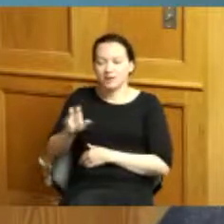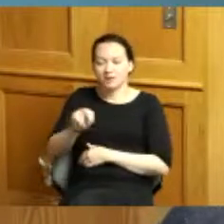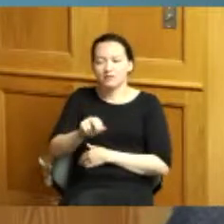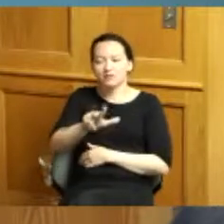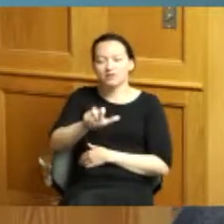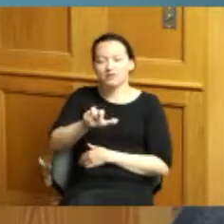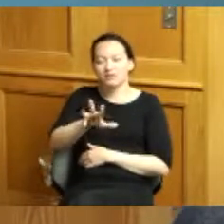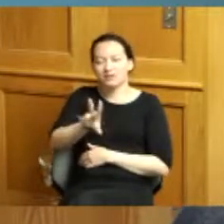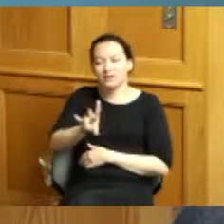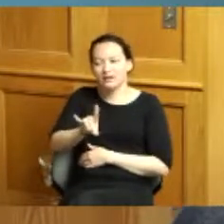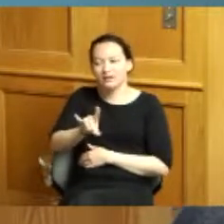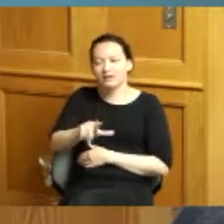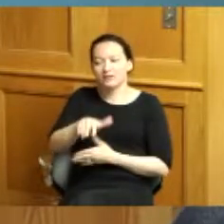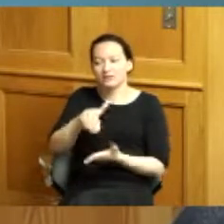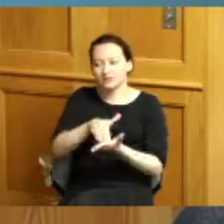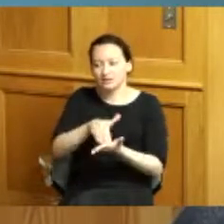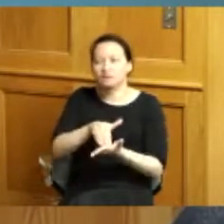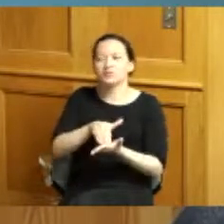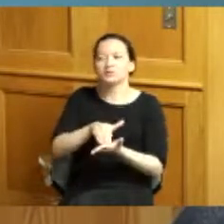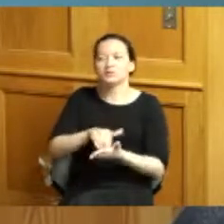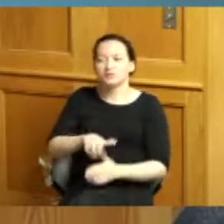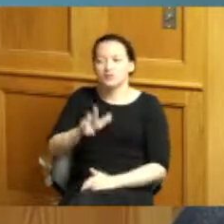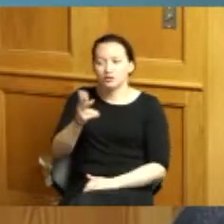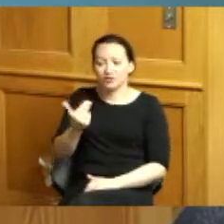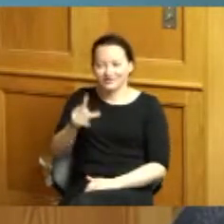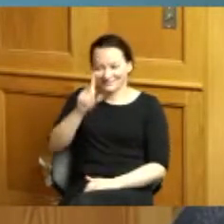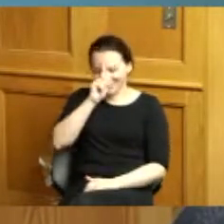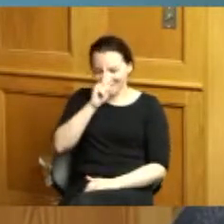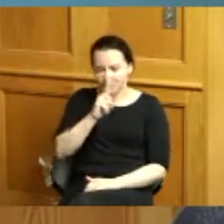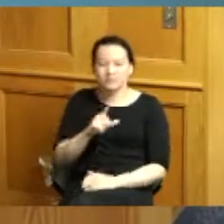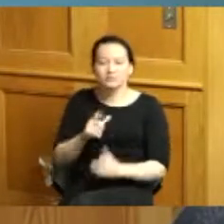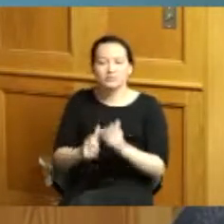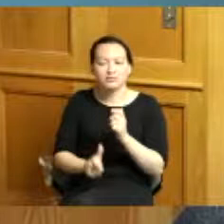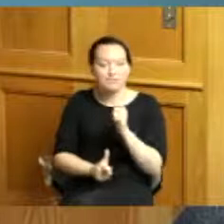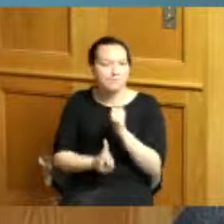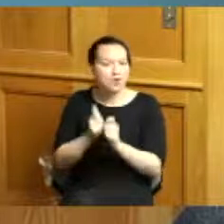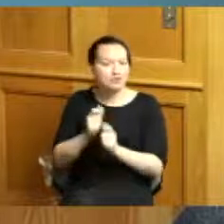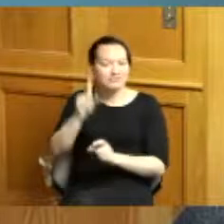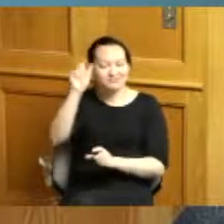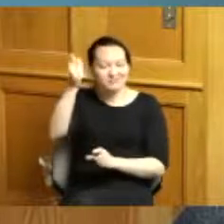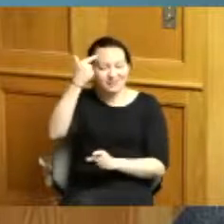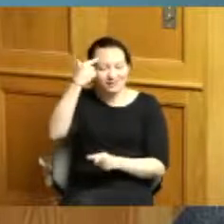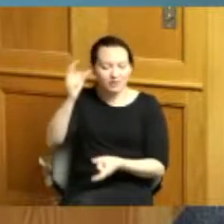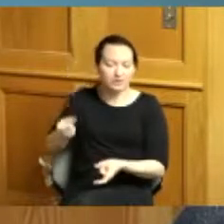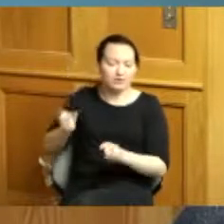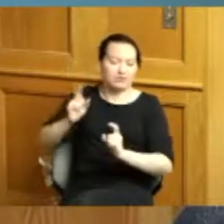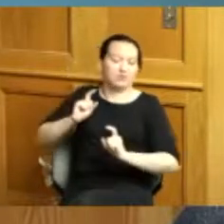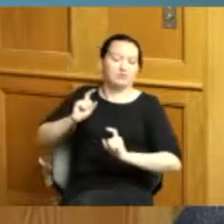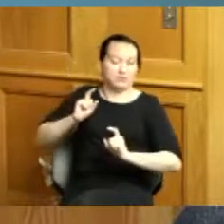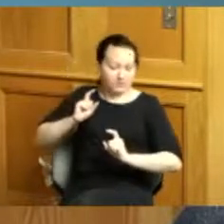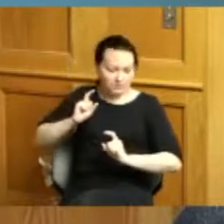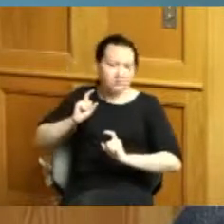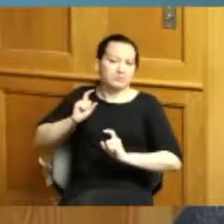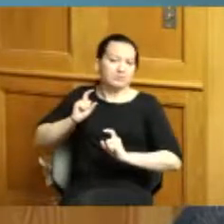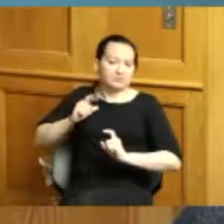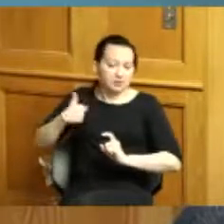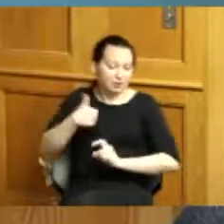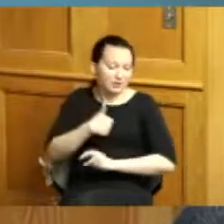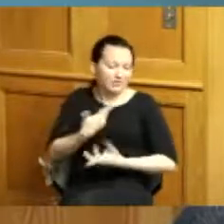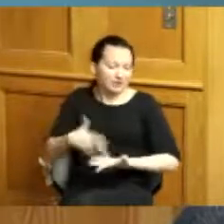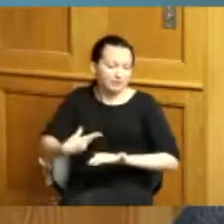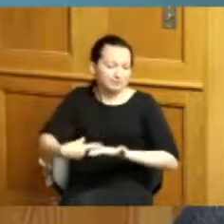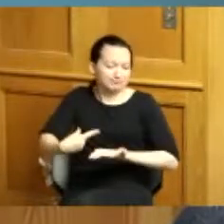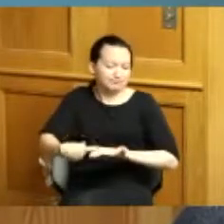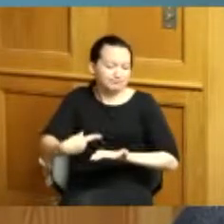6,358,942.13 most of it being grants coming in and we talked a little bit about that the drug court